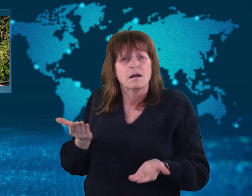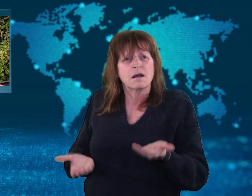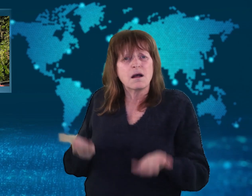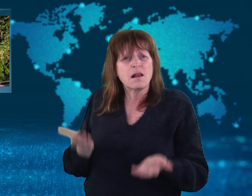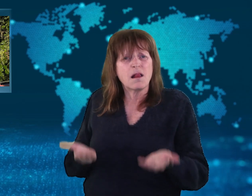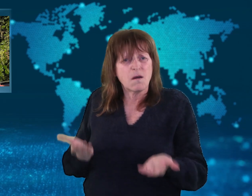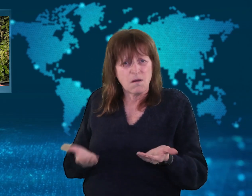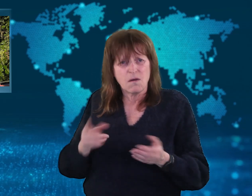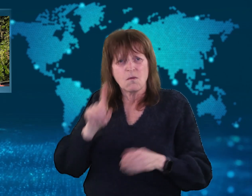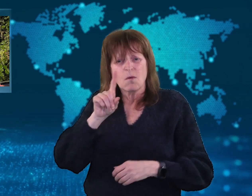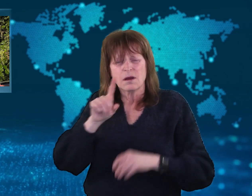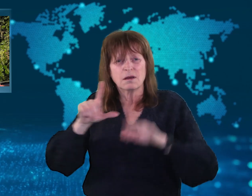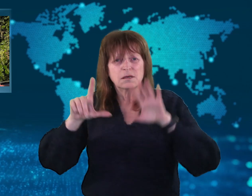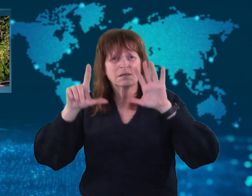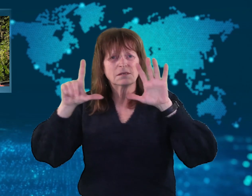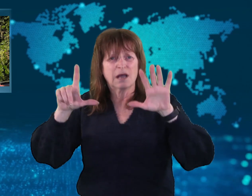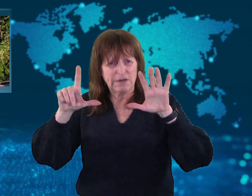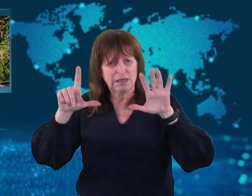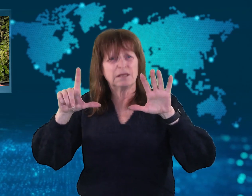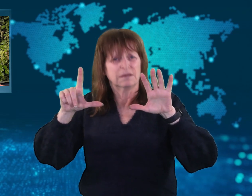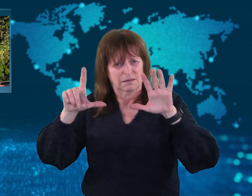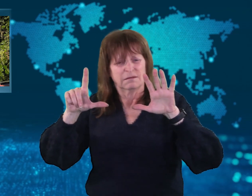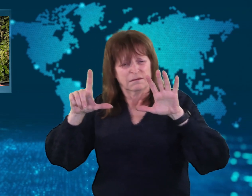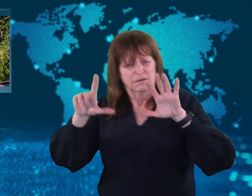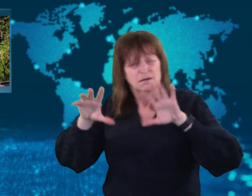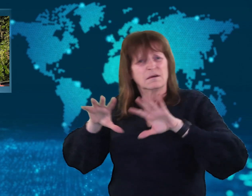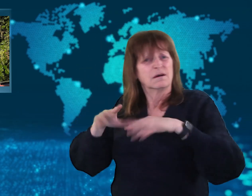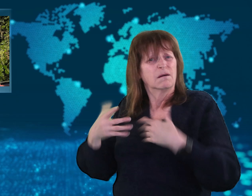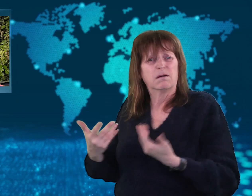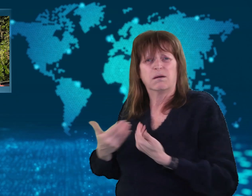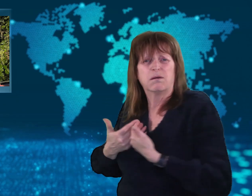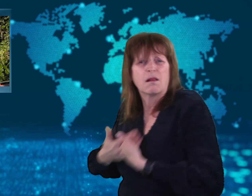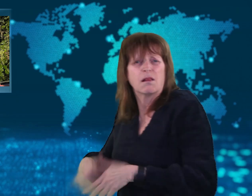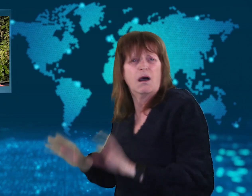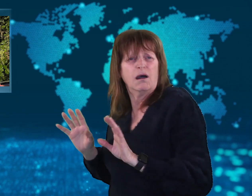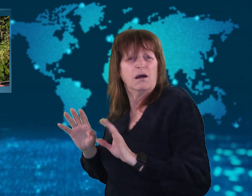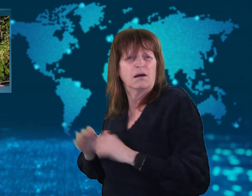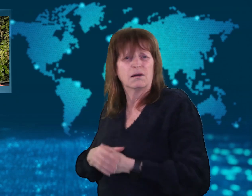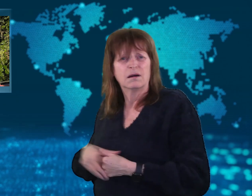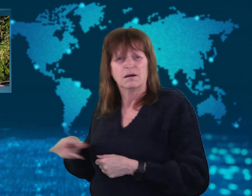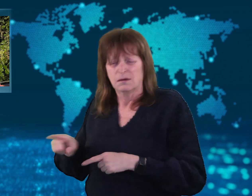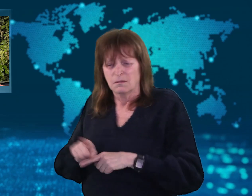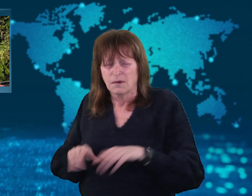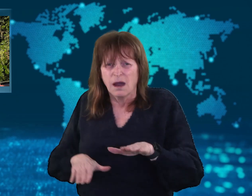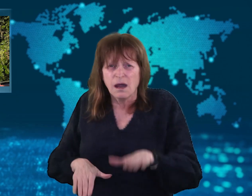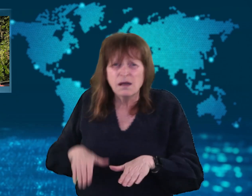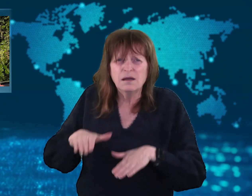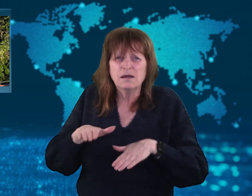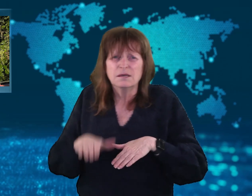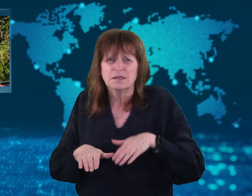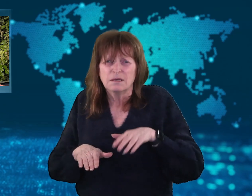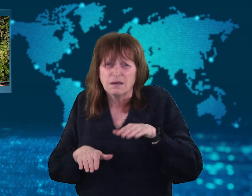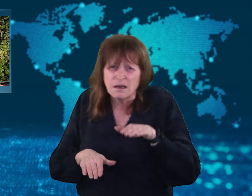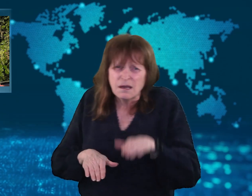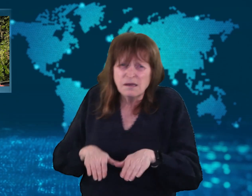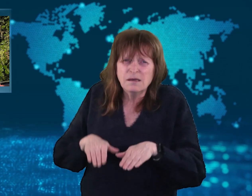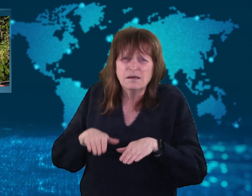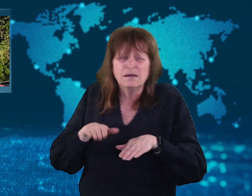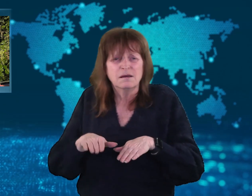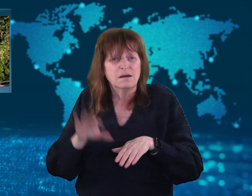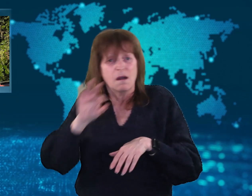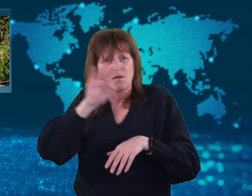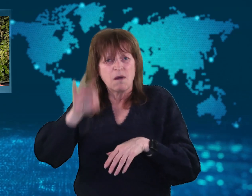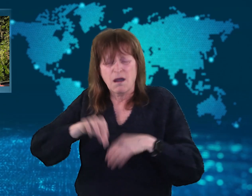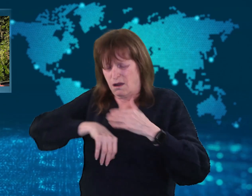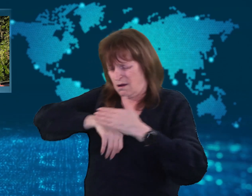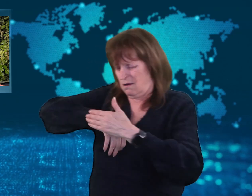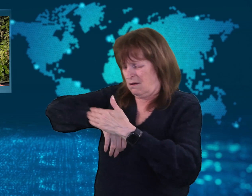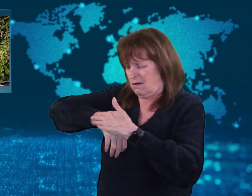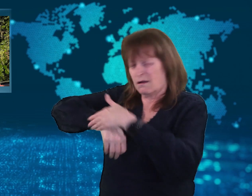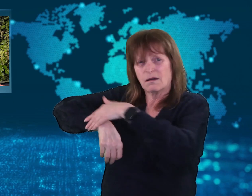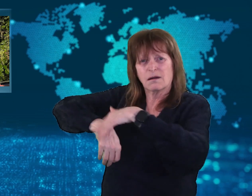He was thankful people had kept searching for him even though a long time had passed.